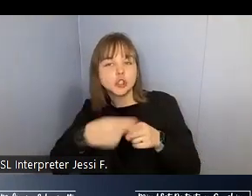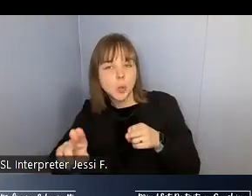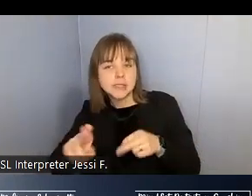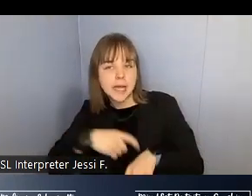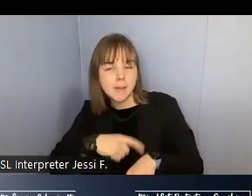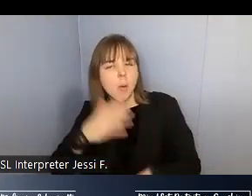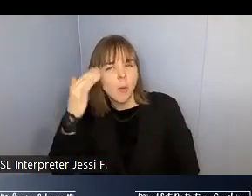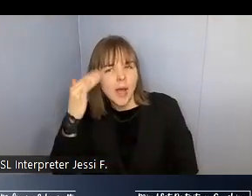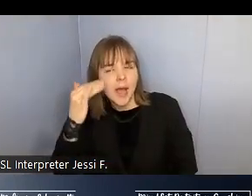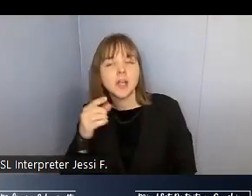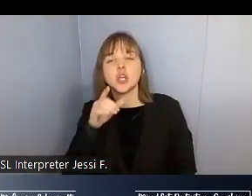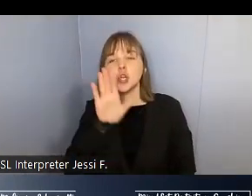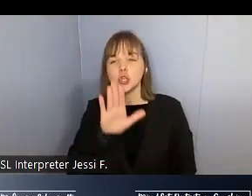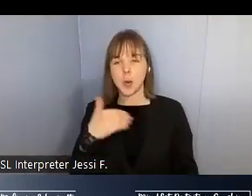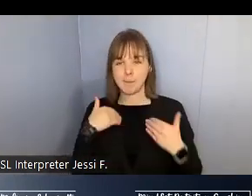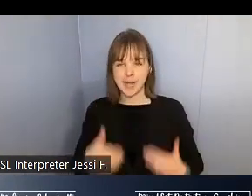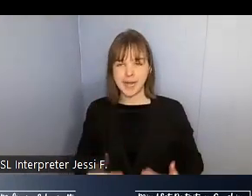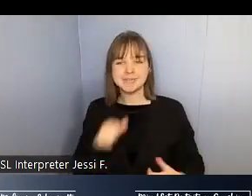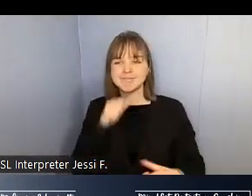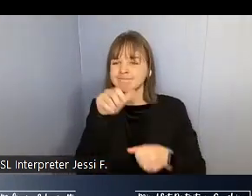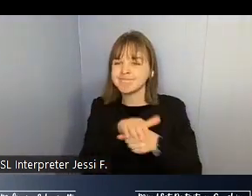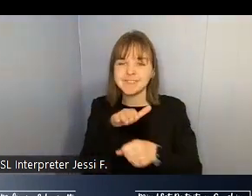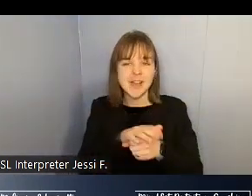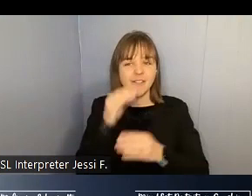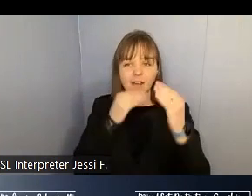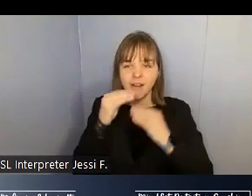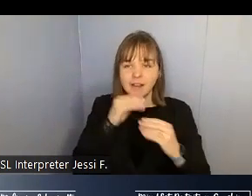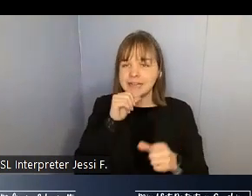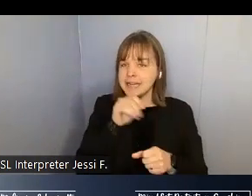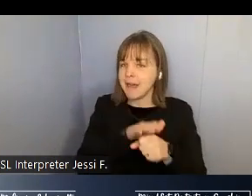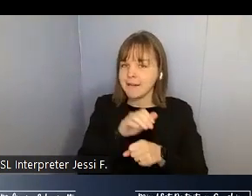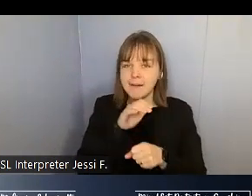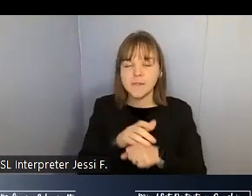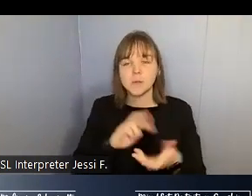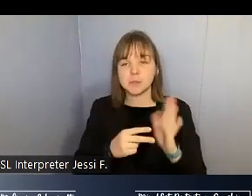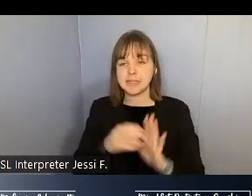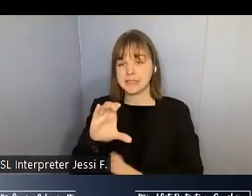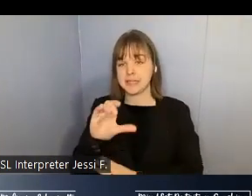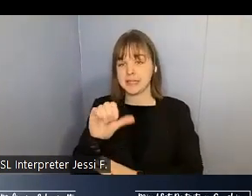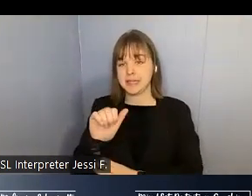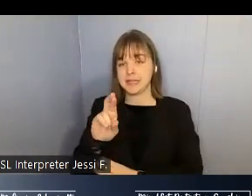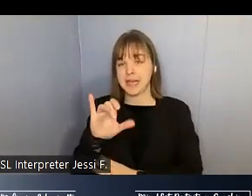over a long enough duration of time, and you adhere to it consistently enough that it